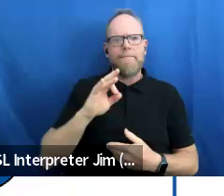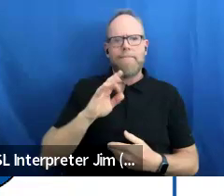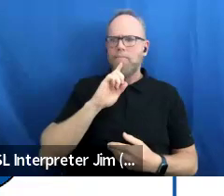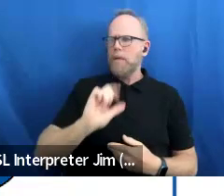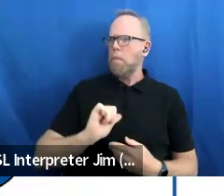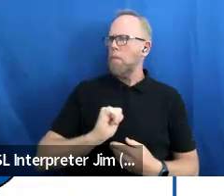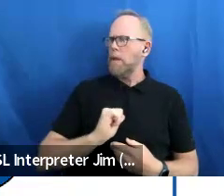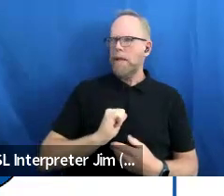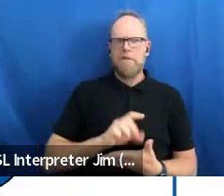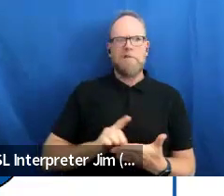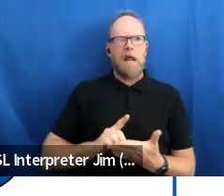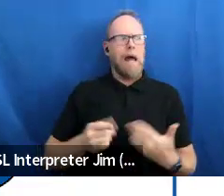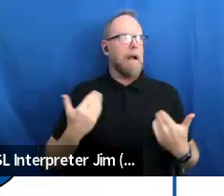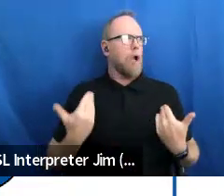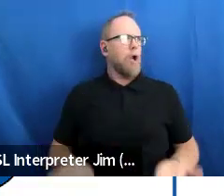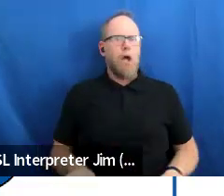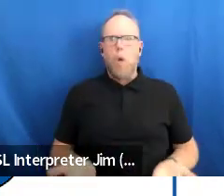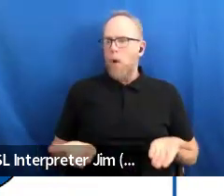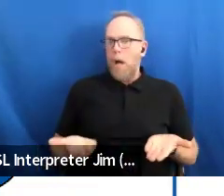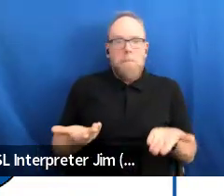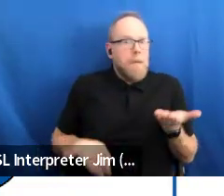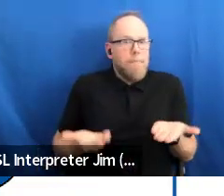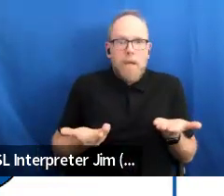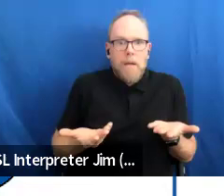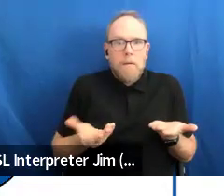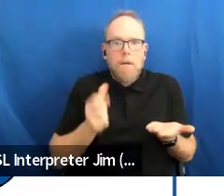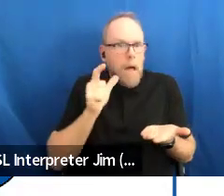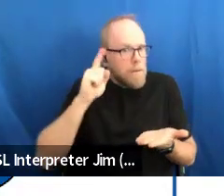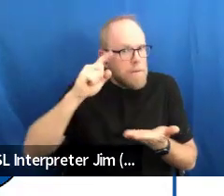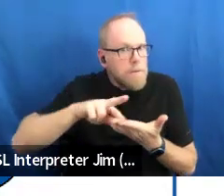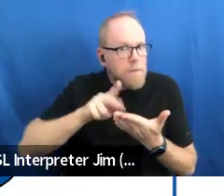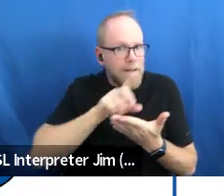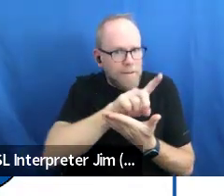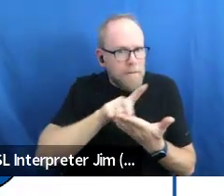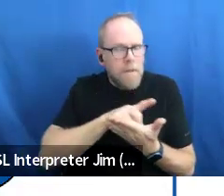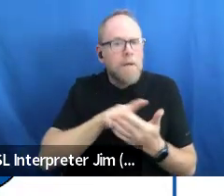They may not intend to discriminate. But they kind of are developing ableist